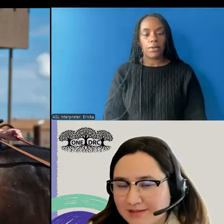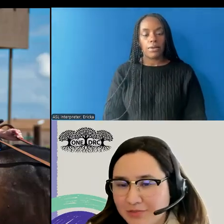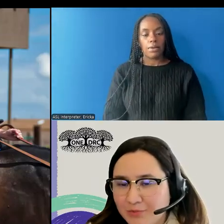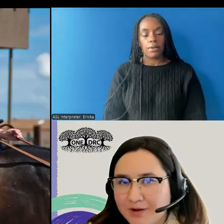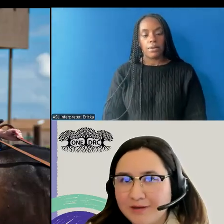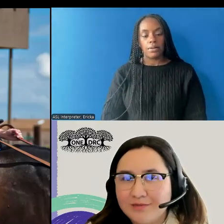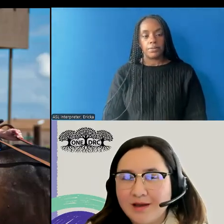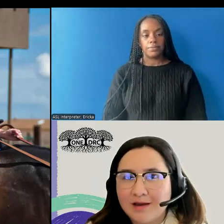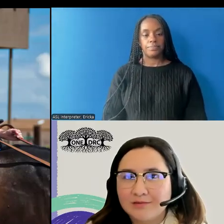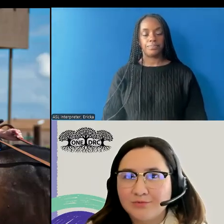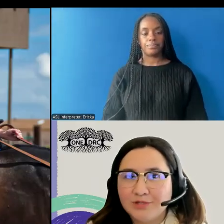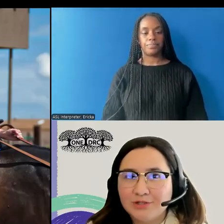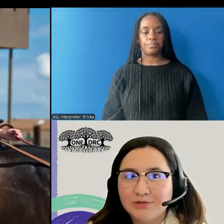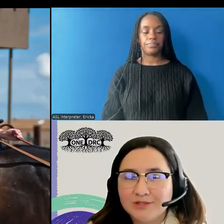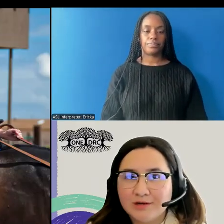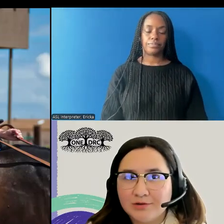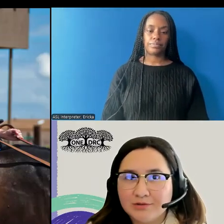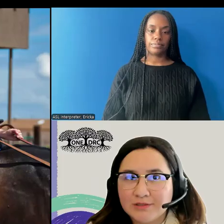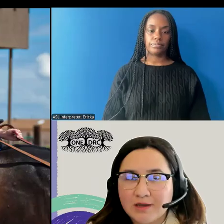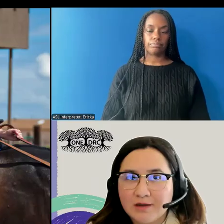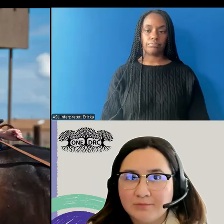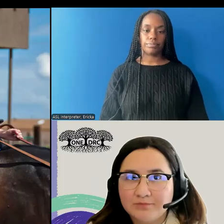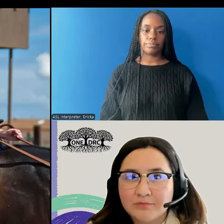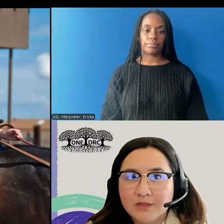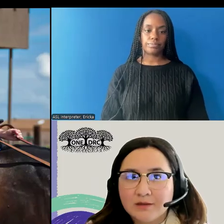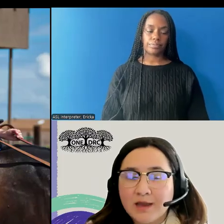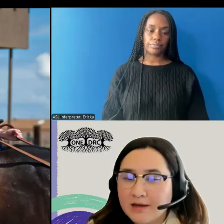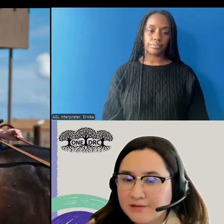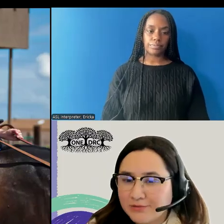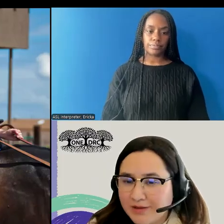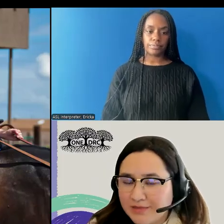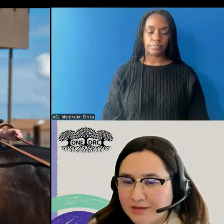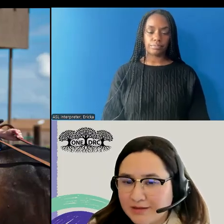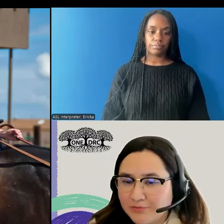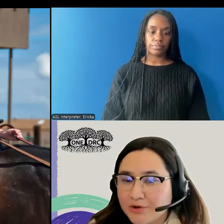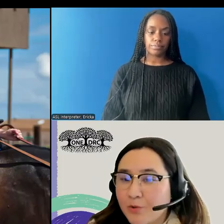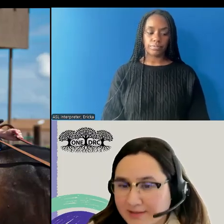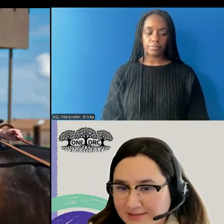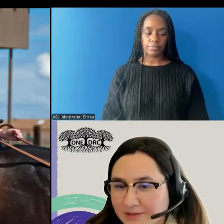in the way that the regional center, handled the request